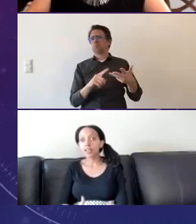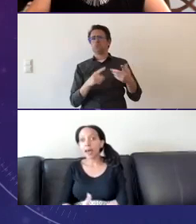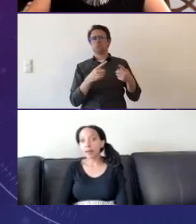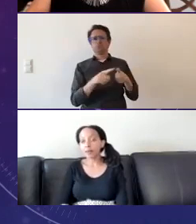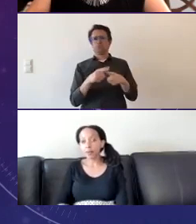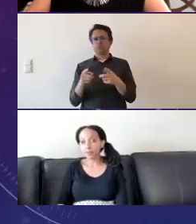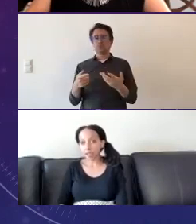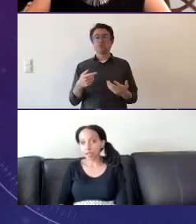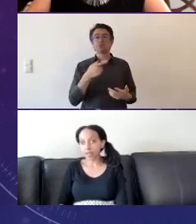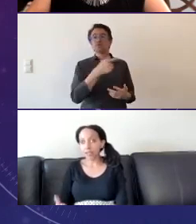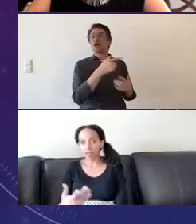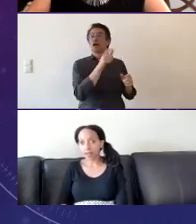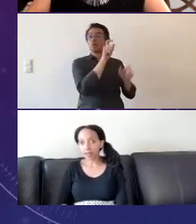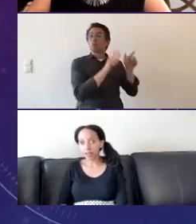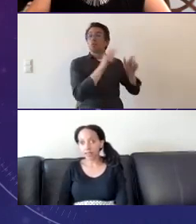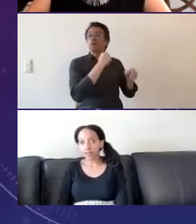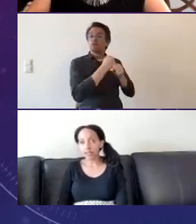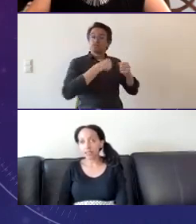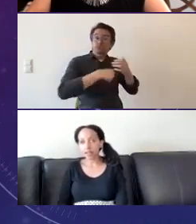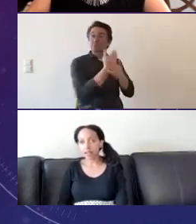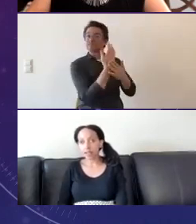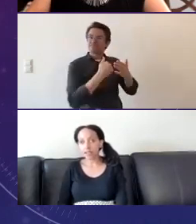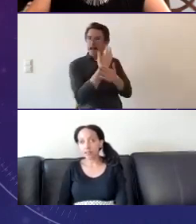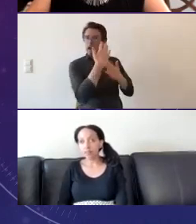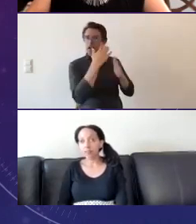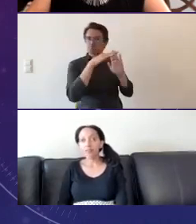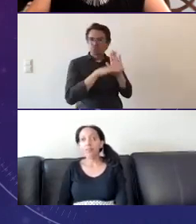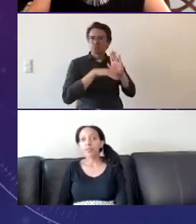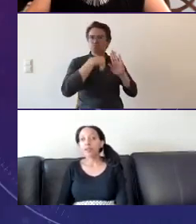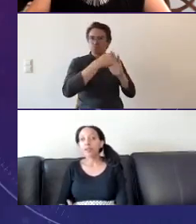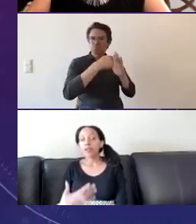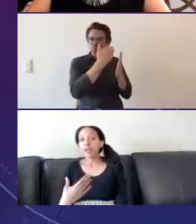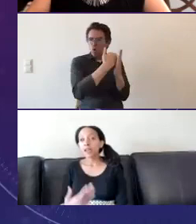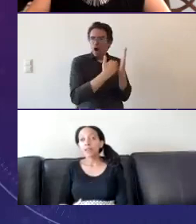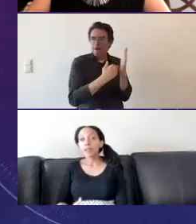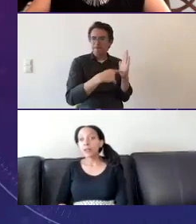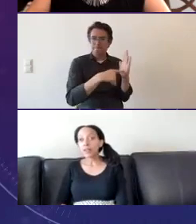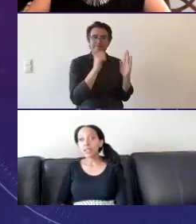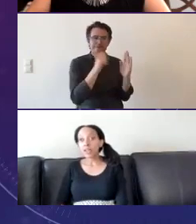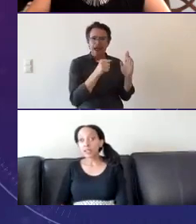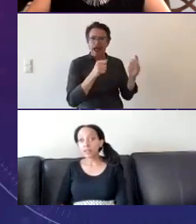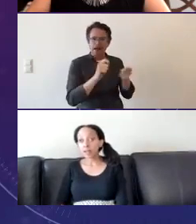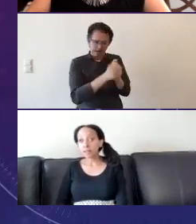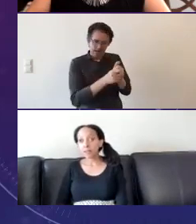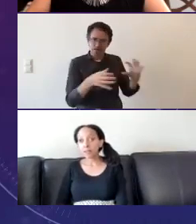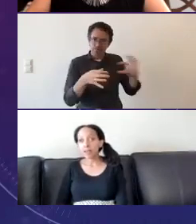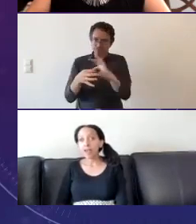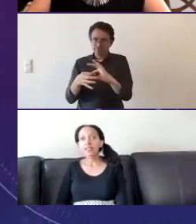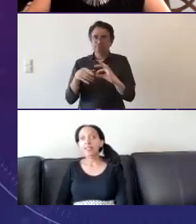or website can also access the content if you know any tech developers tell